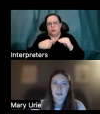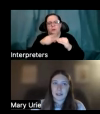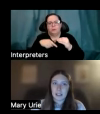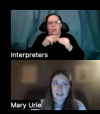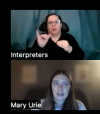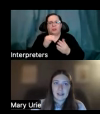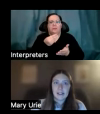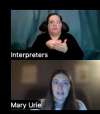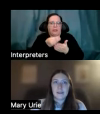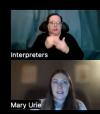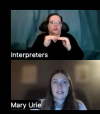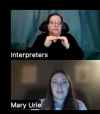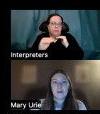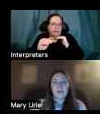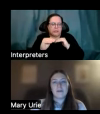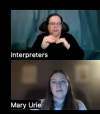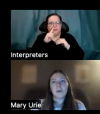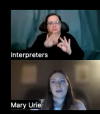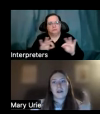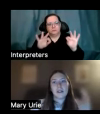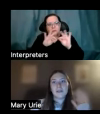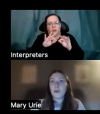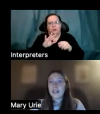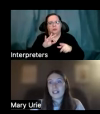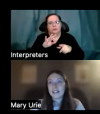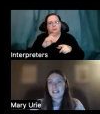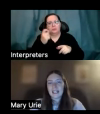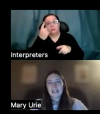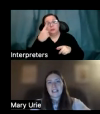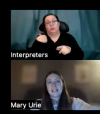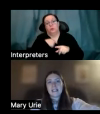stability, you might say, well, we're on the waitlist, and to